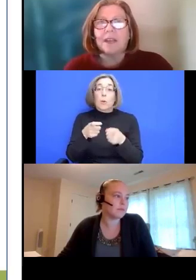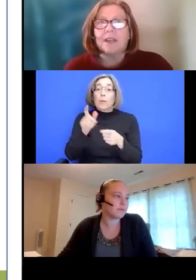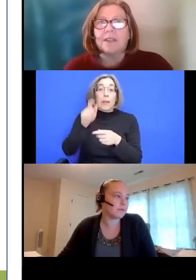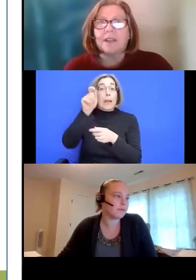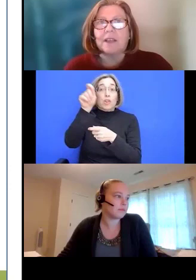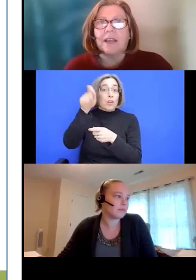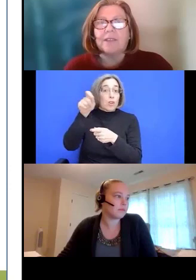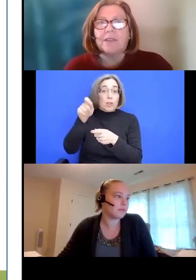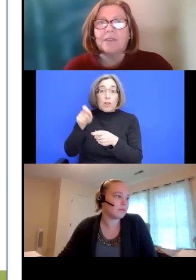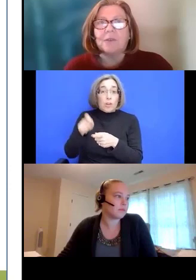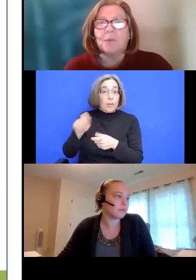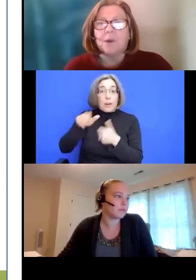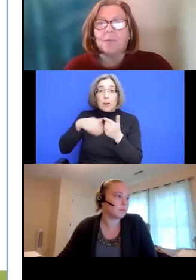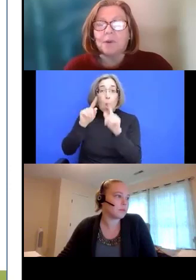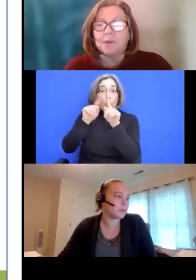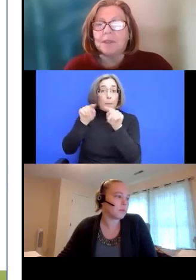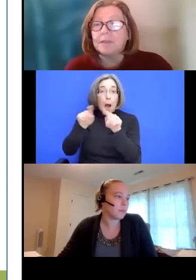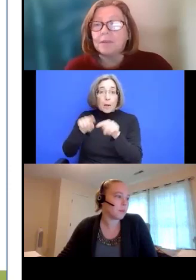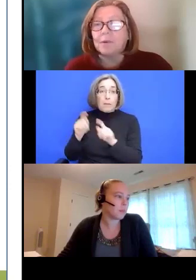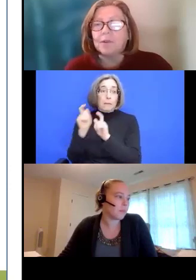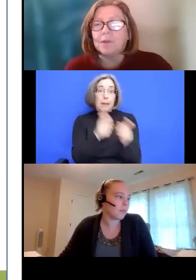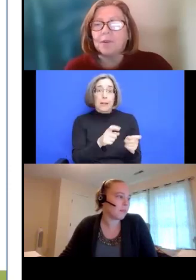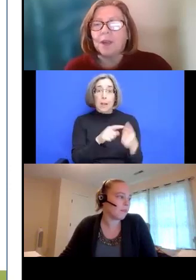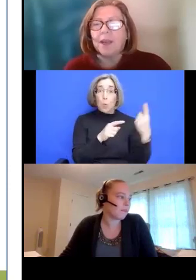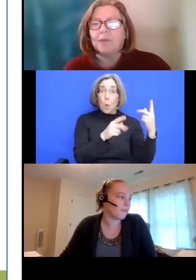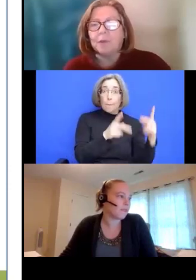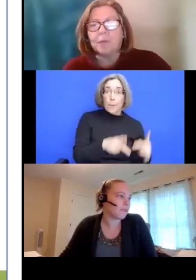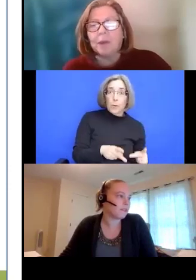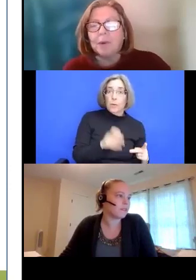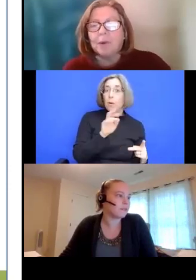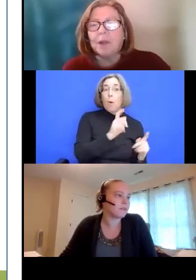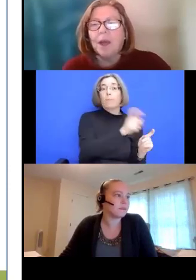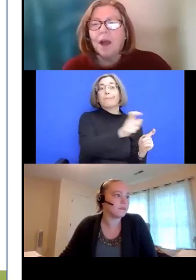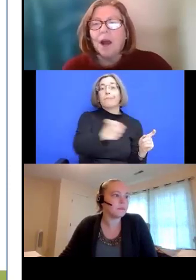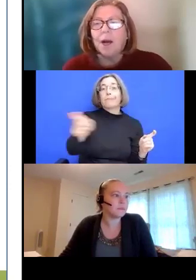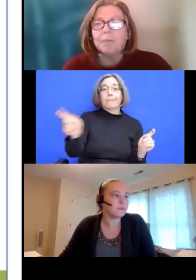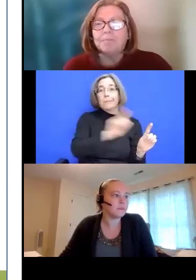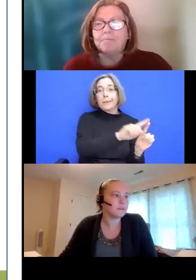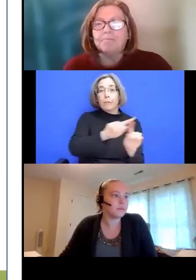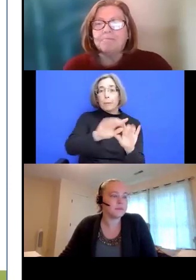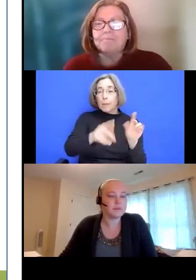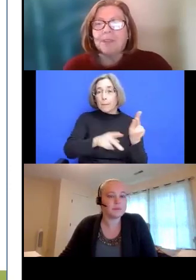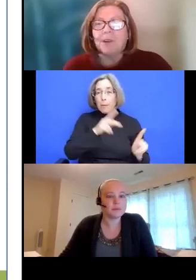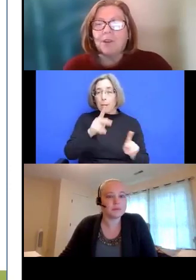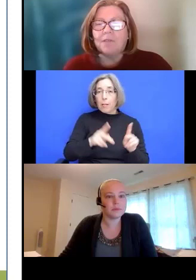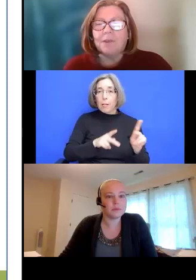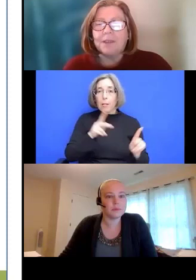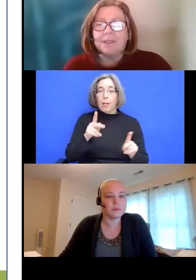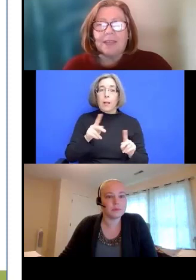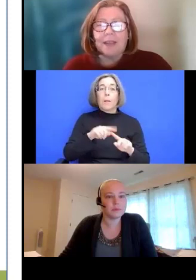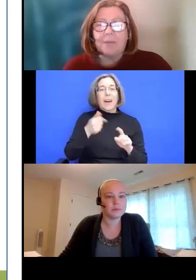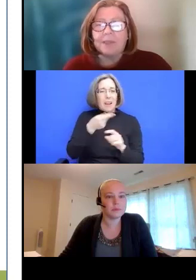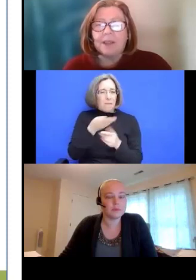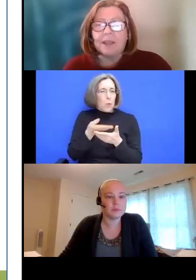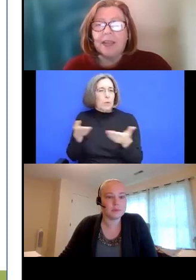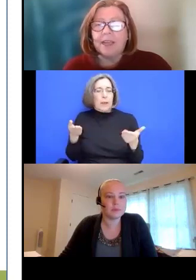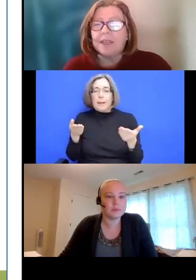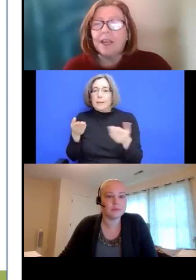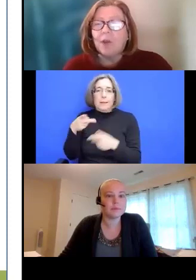and delegate those to the one person or to a group of people. There are a few things that can't be delegated,